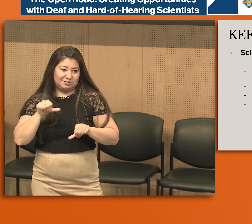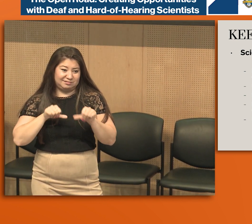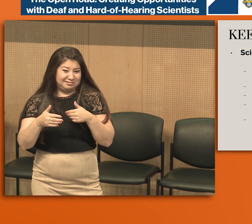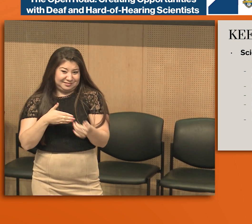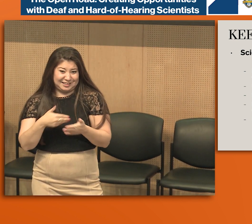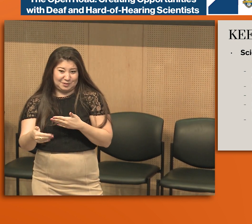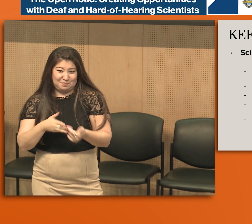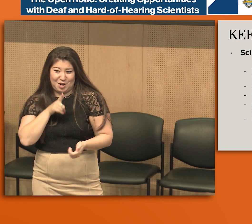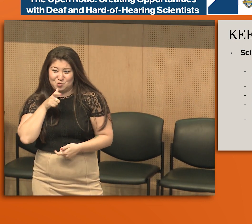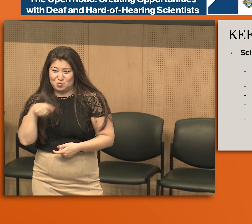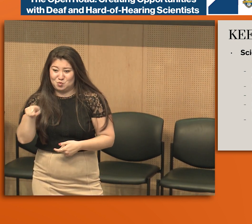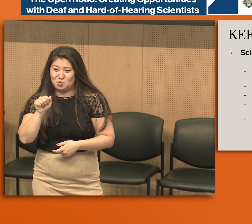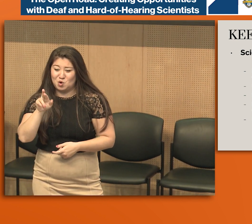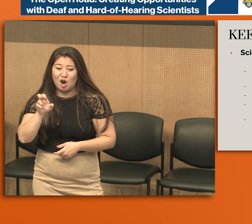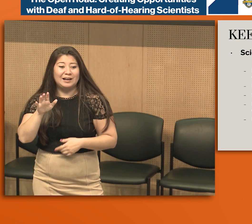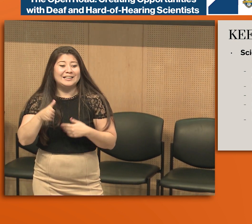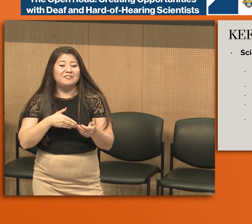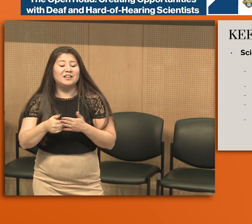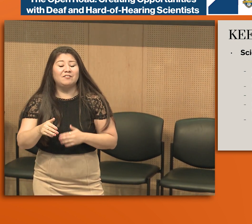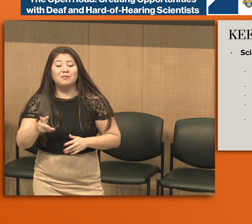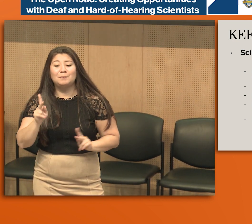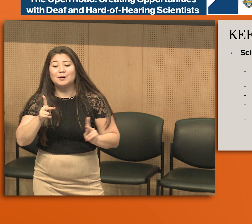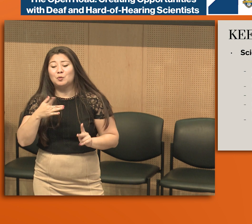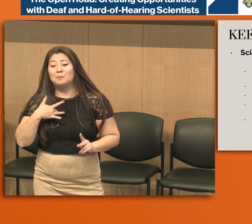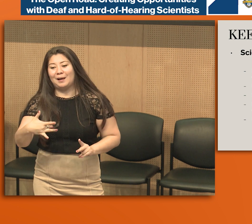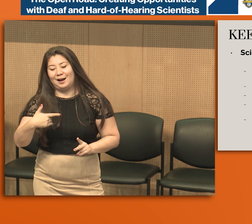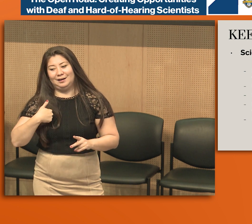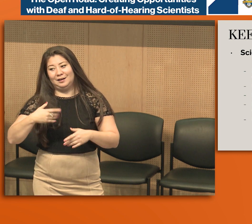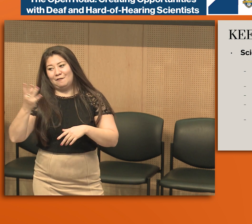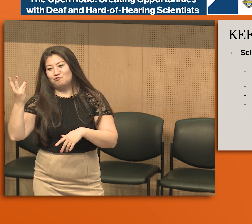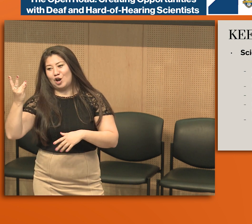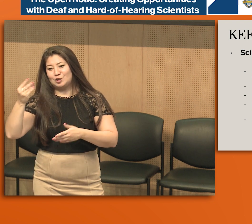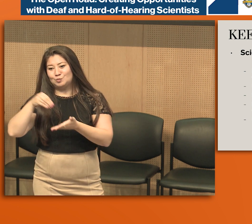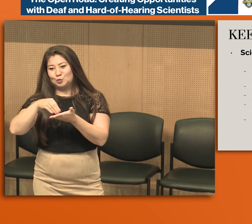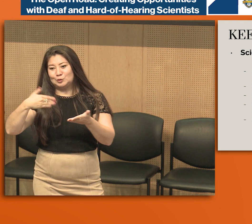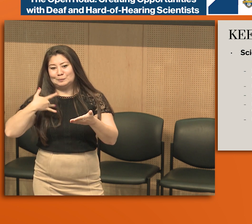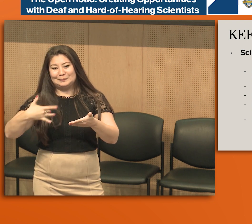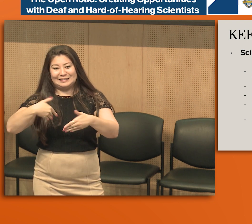And honestly, anyone can appreciate science.